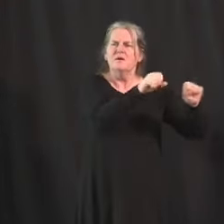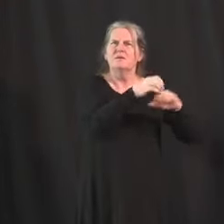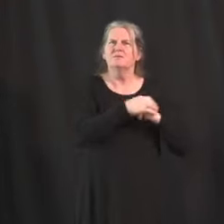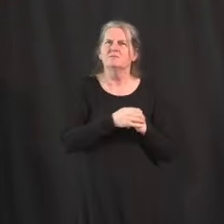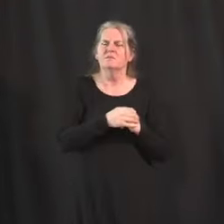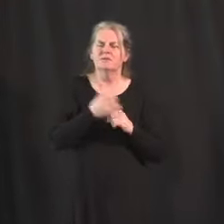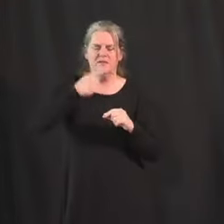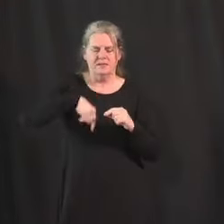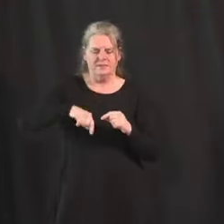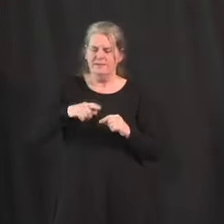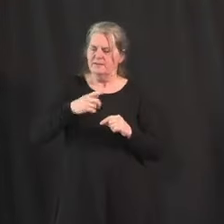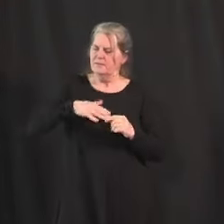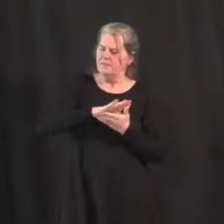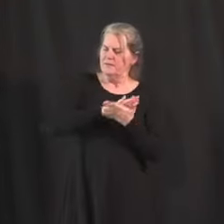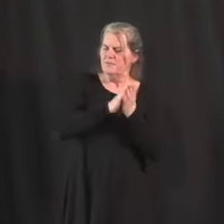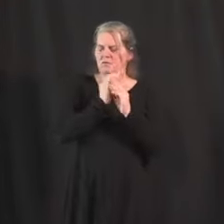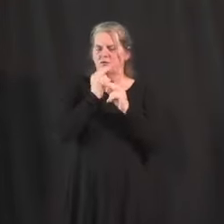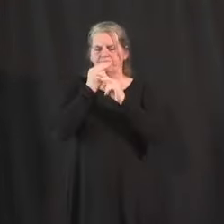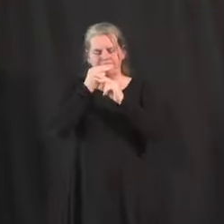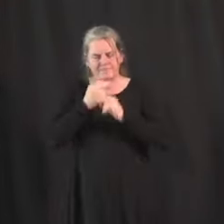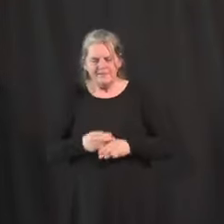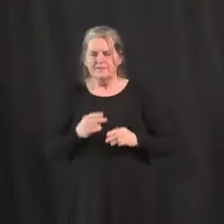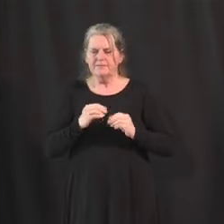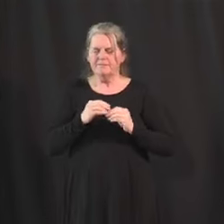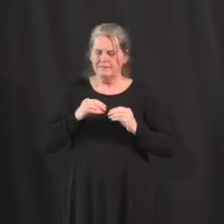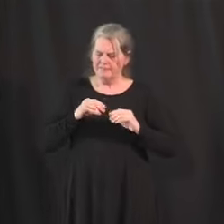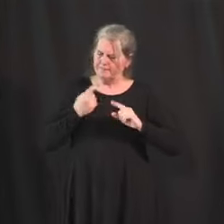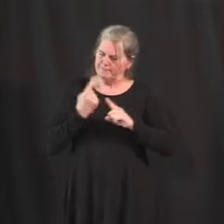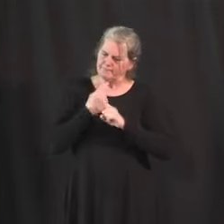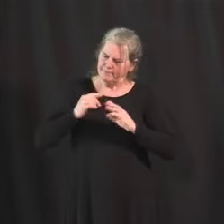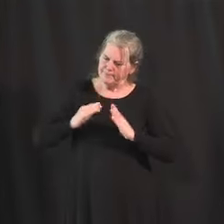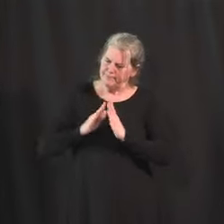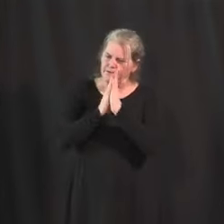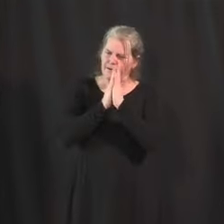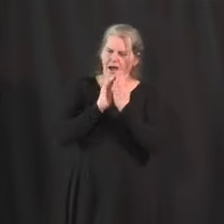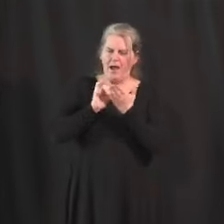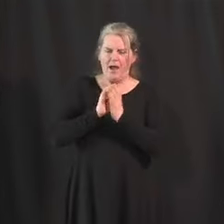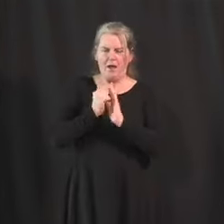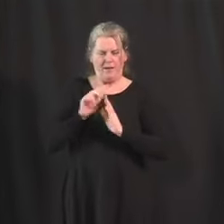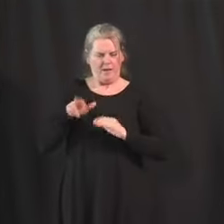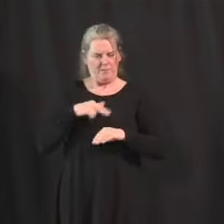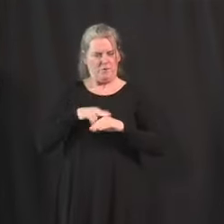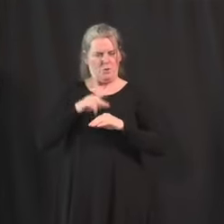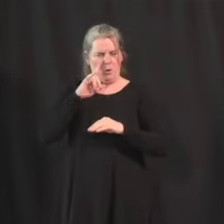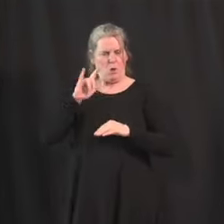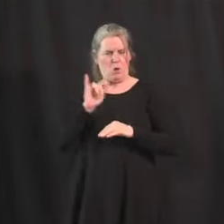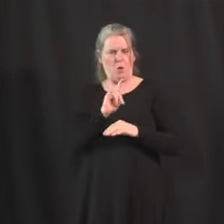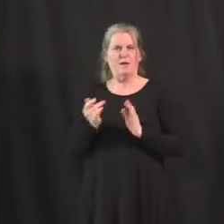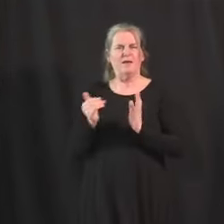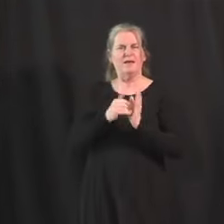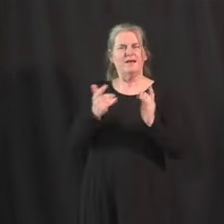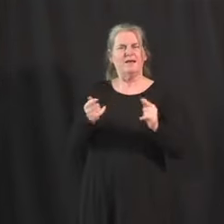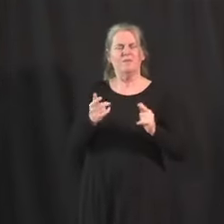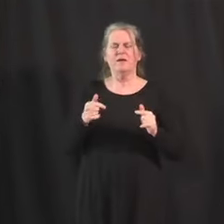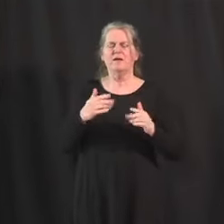IN OUR APPROACH, WHERE CAN WE HELP TO NORMALIZE OUR LIVES AGAIN? WHAT CAN WE RELAX OR REOPEN?